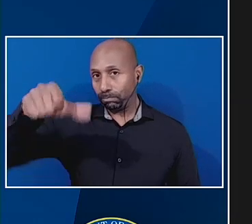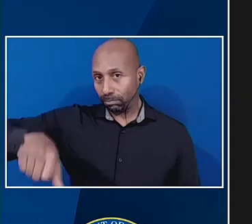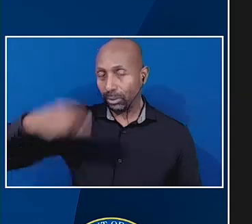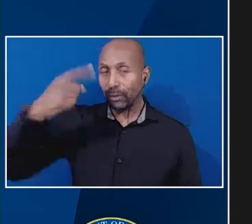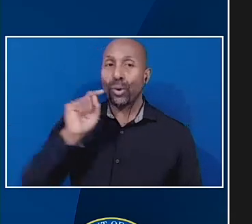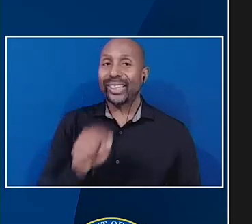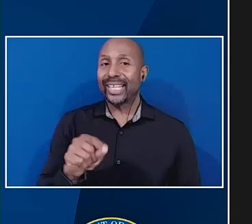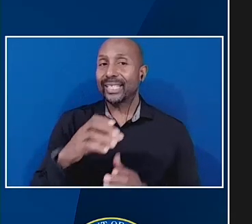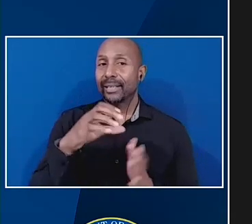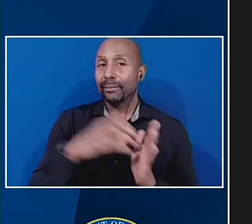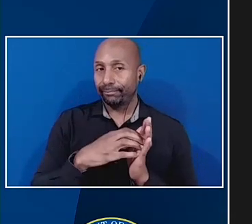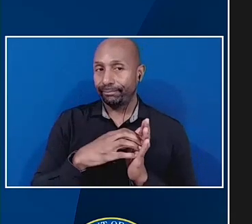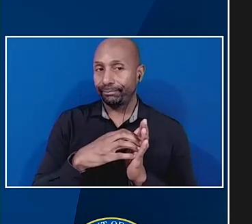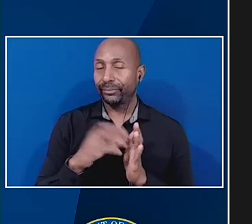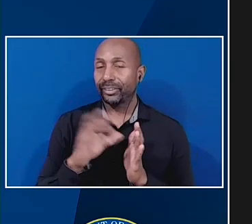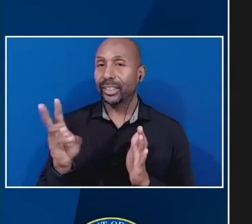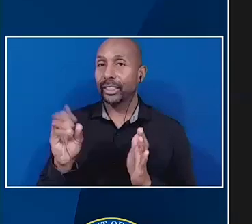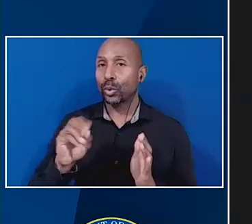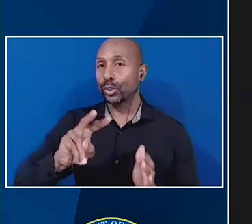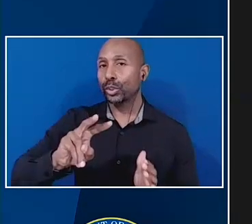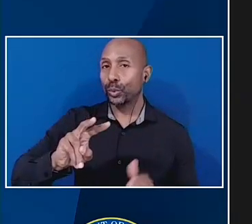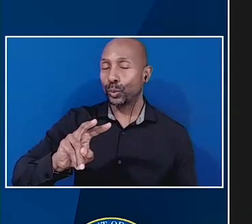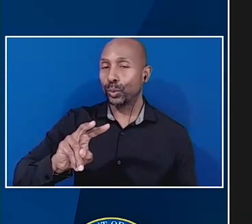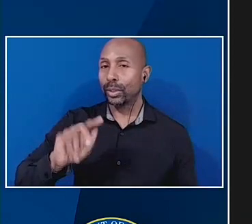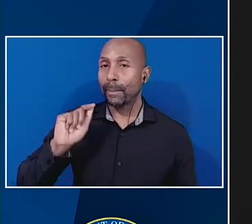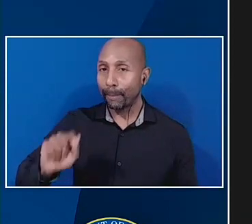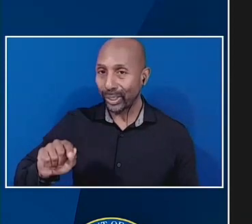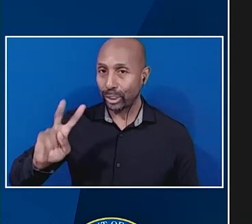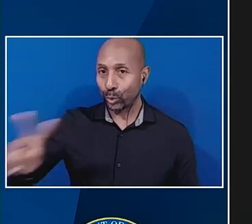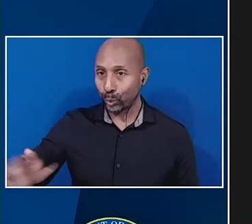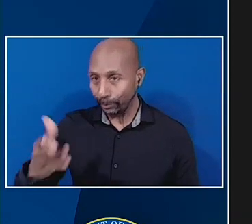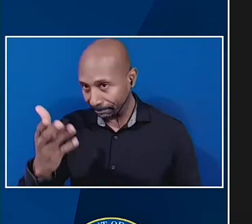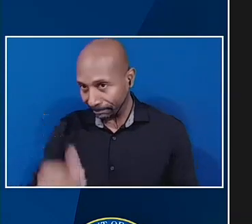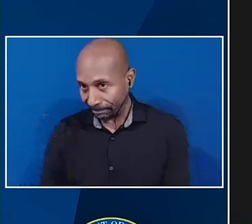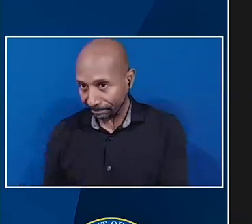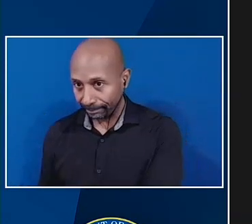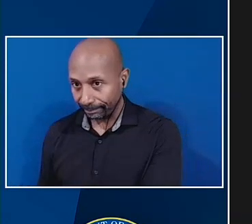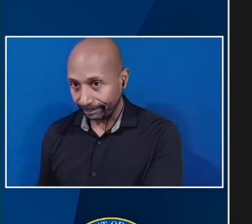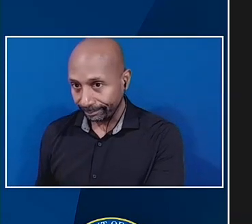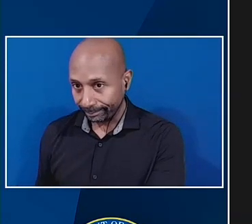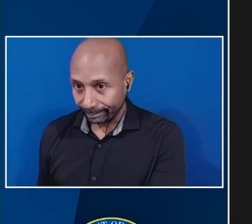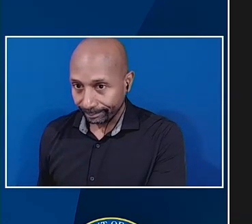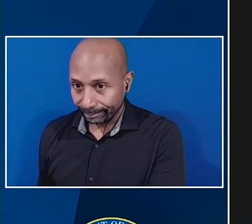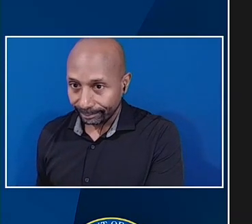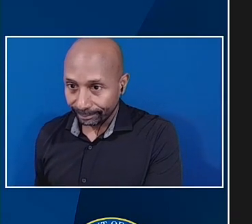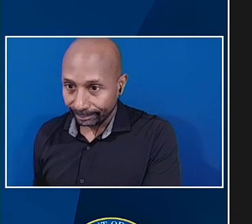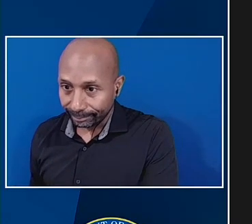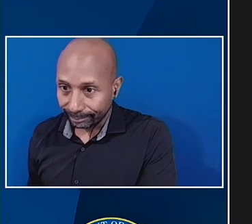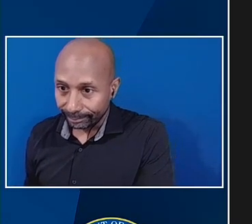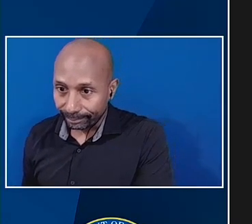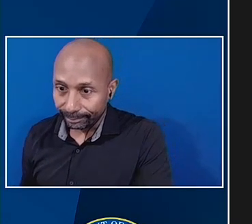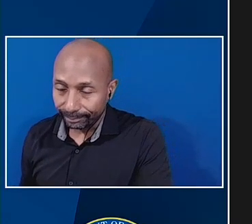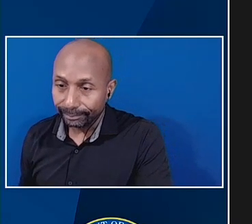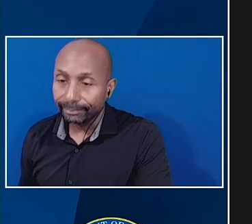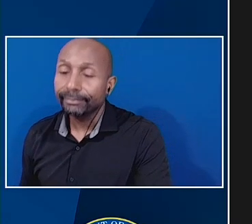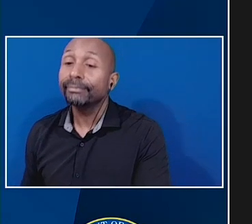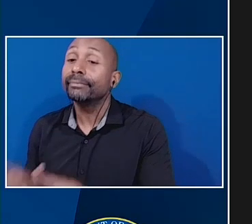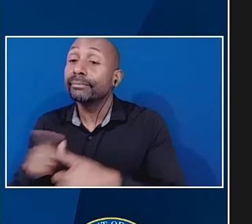602.22. Alright, I have Scott Dolan.